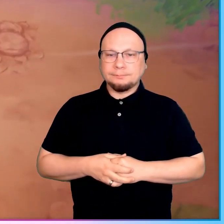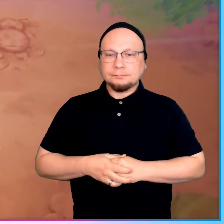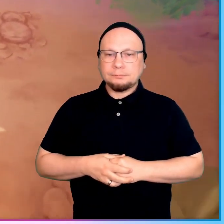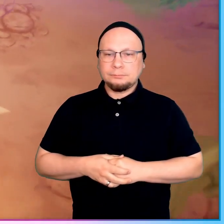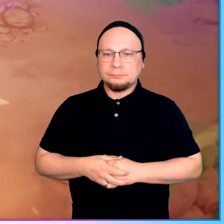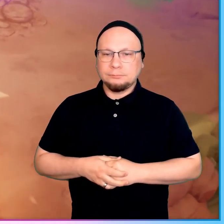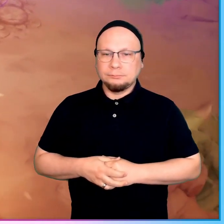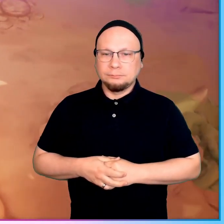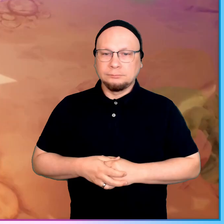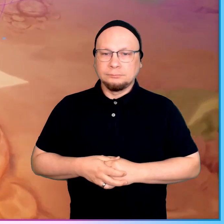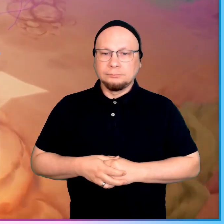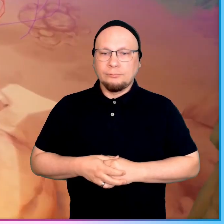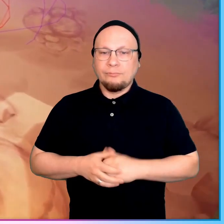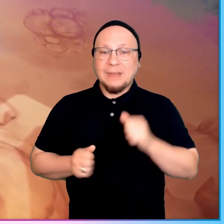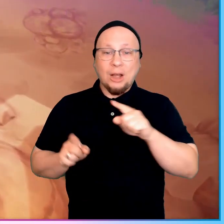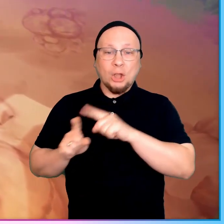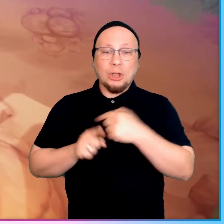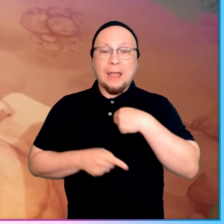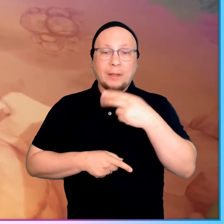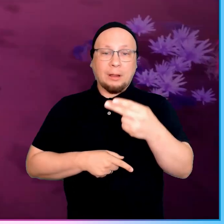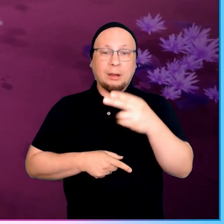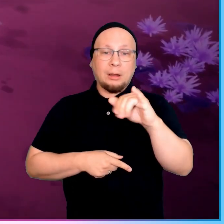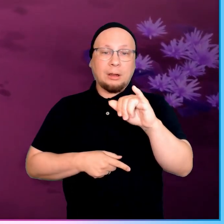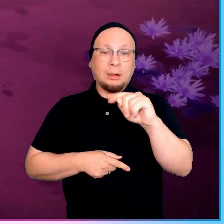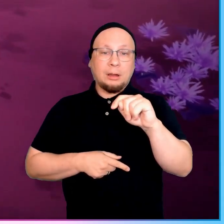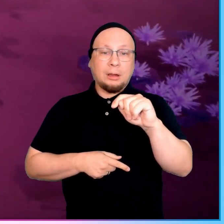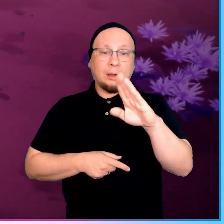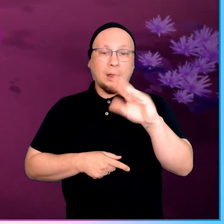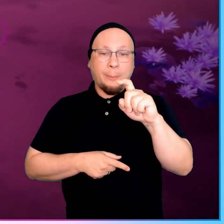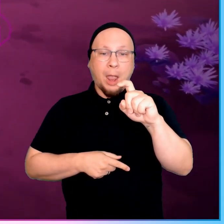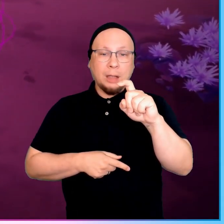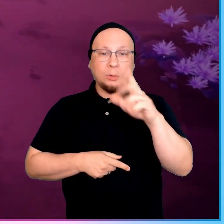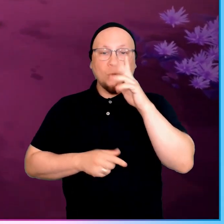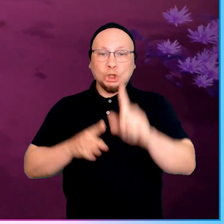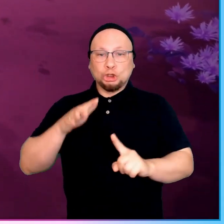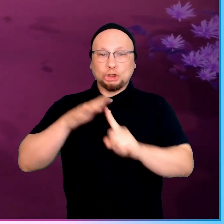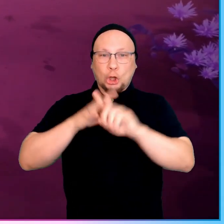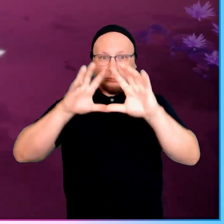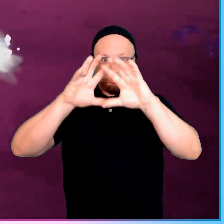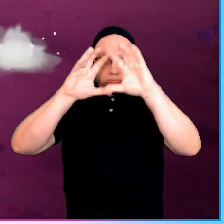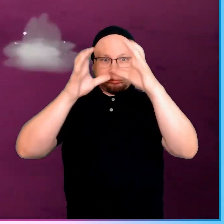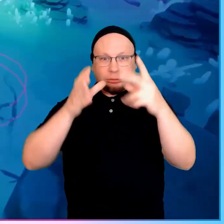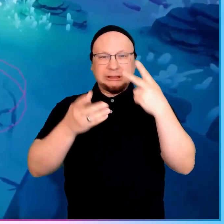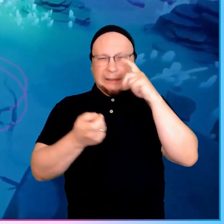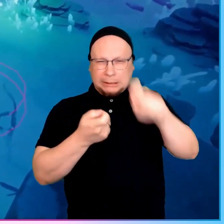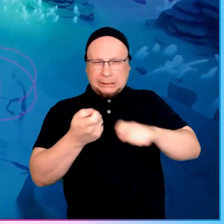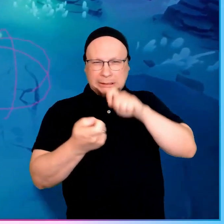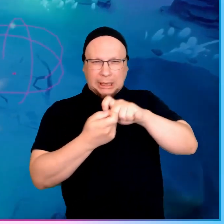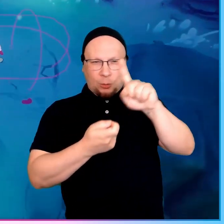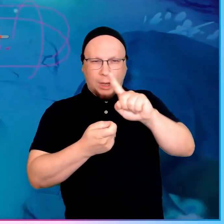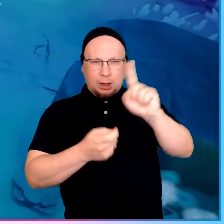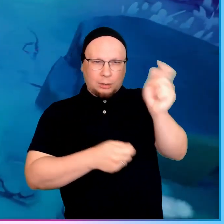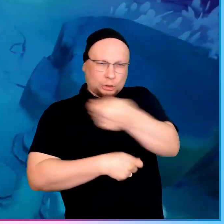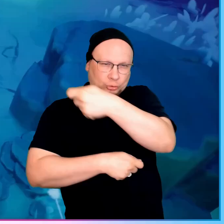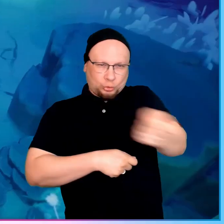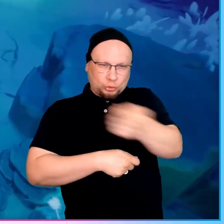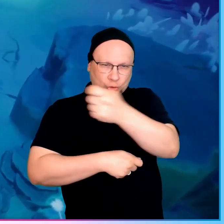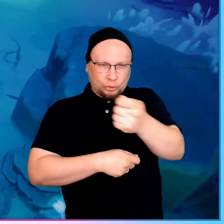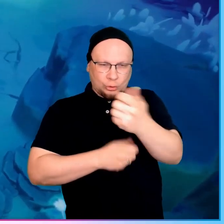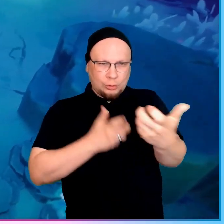Enable visible hitboxes to allow you to see the exact movement of an attack or enemy, enabling you to be sure all of your attacks land